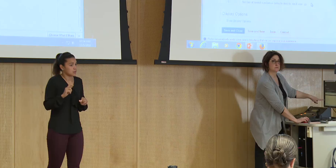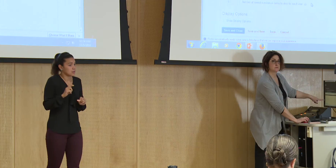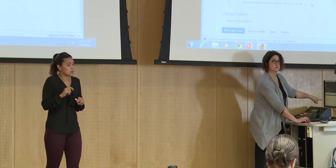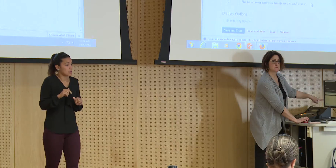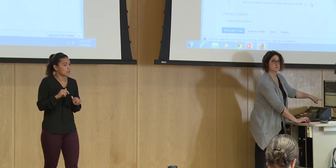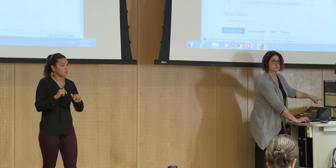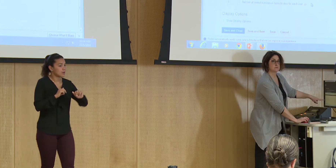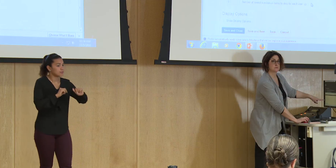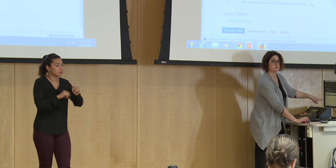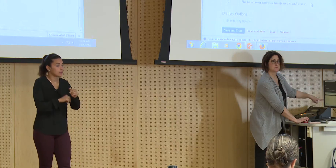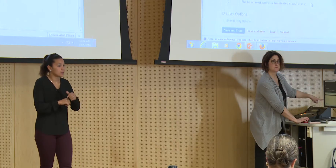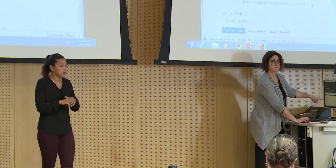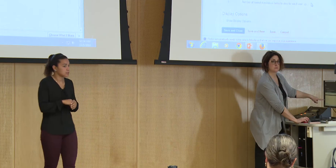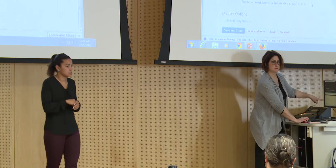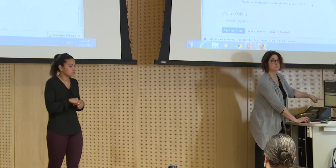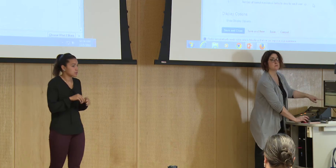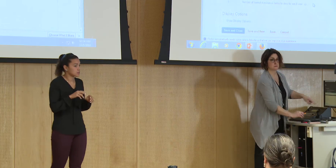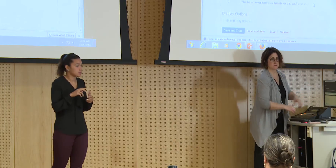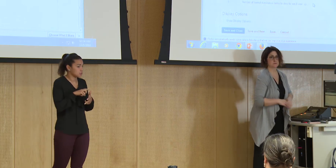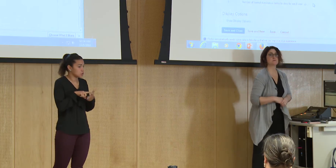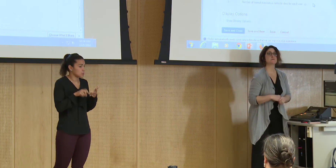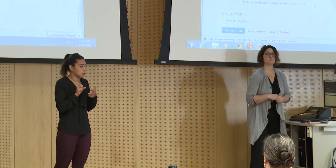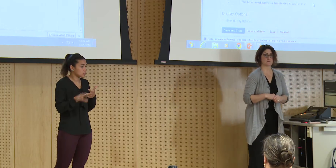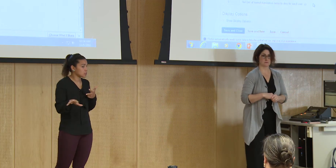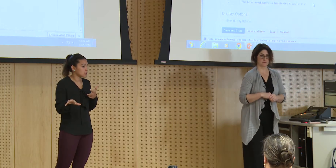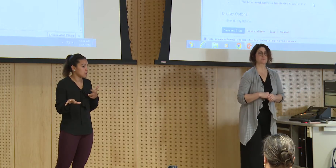We have the three options for distribution.